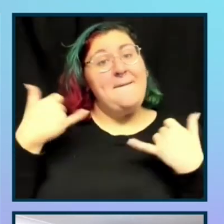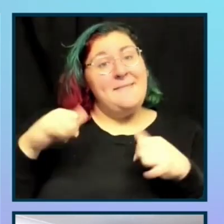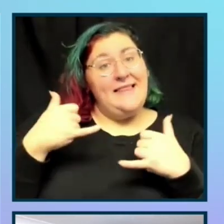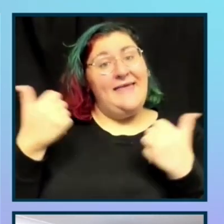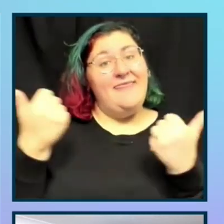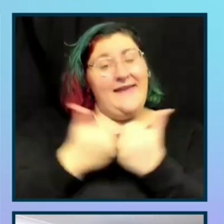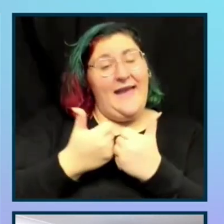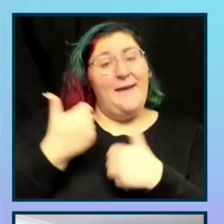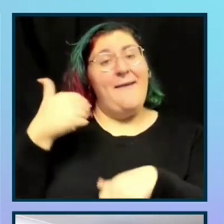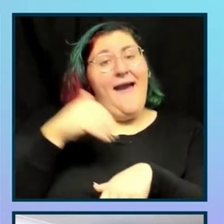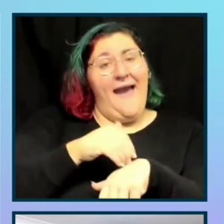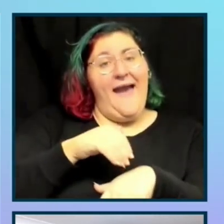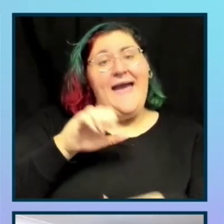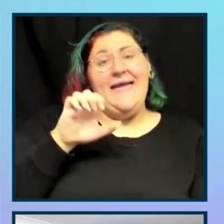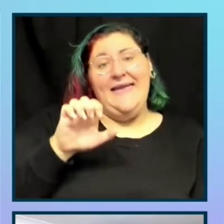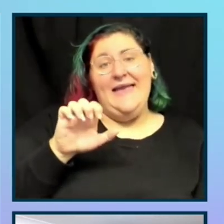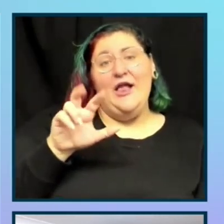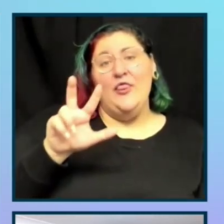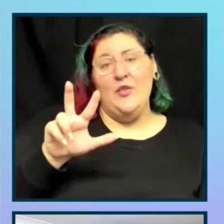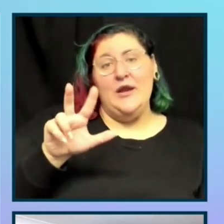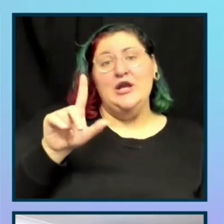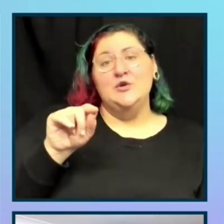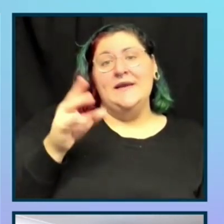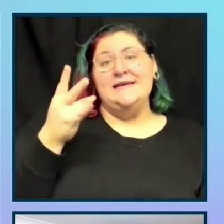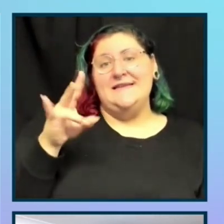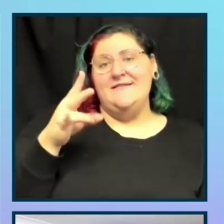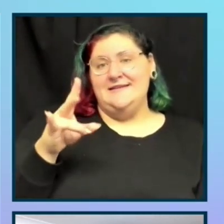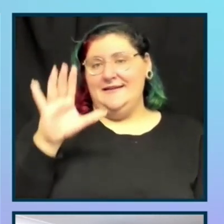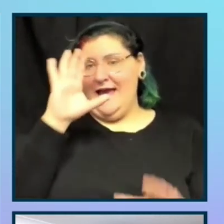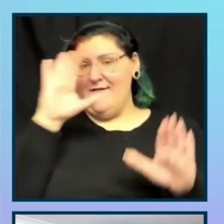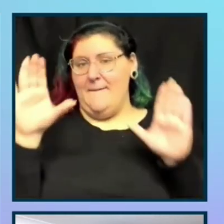So there's a picture of me playing the game at E3 2017,